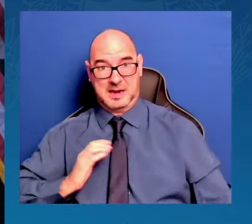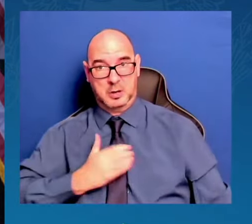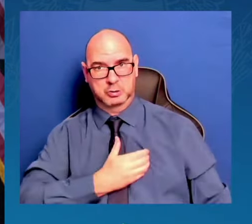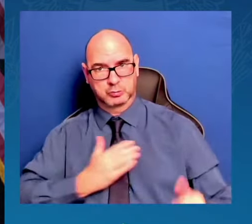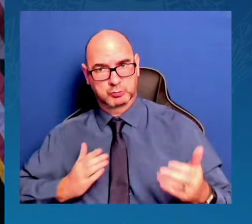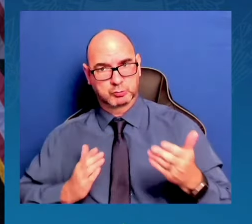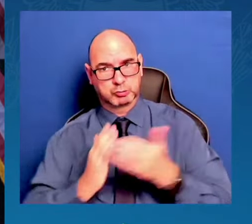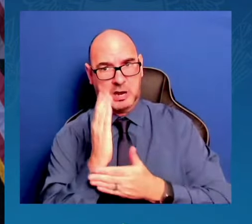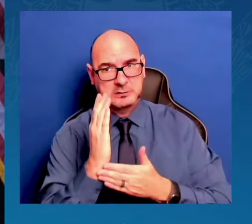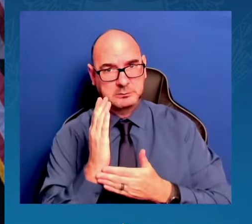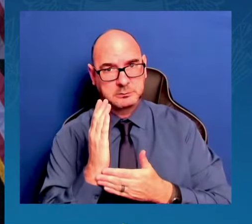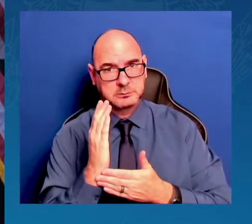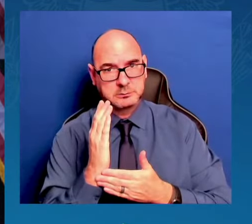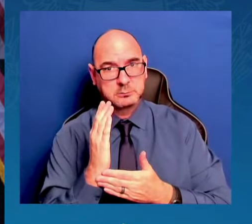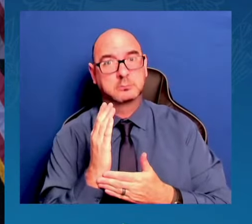and the pursuit of happiness.